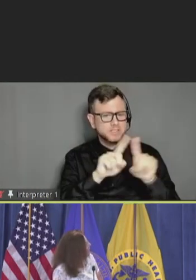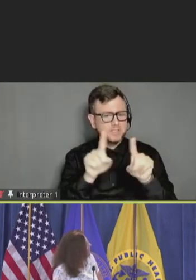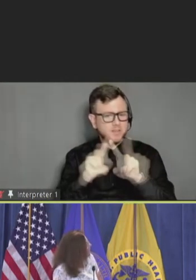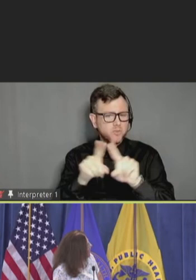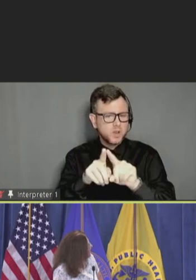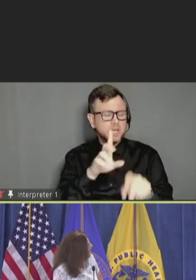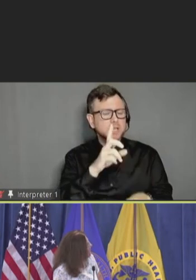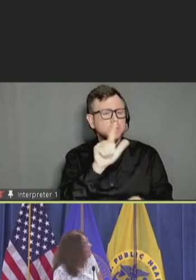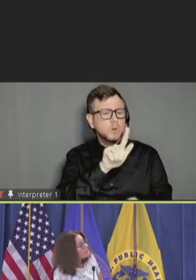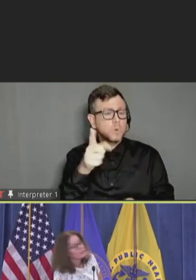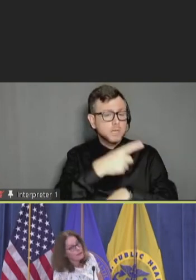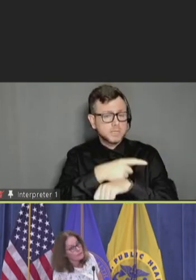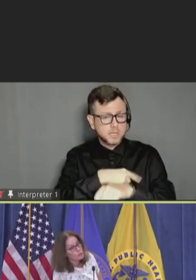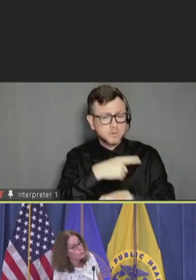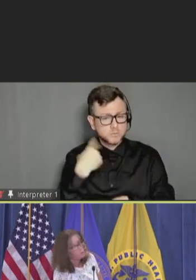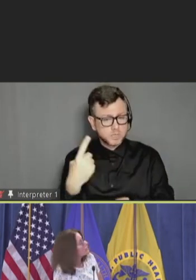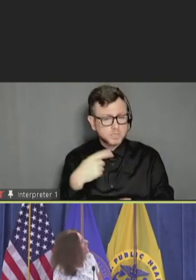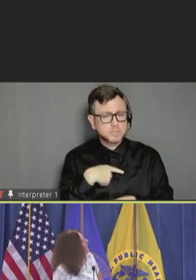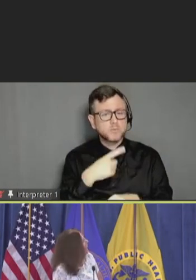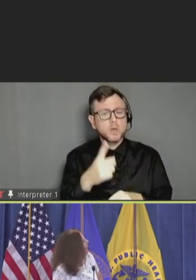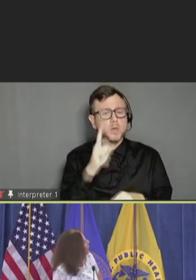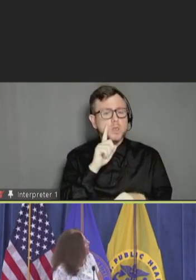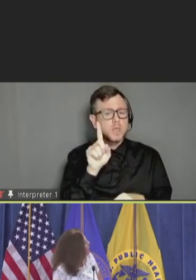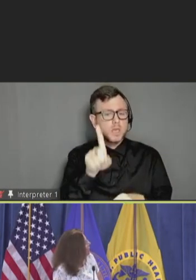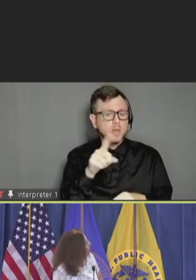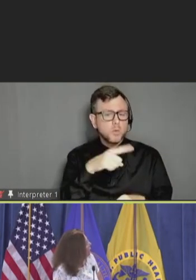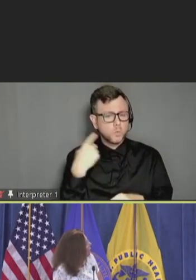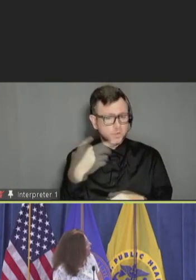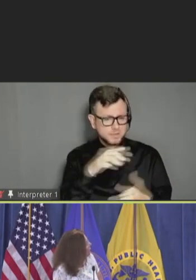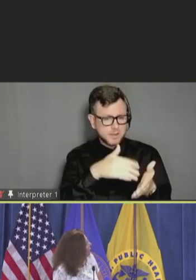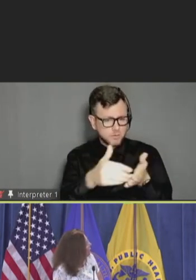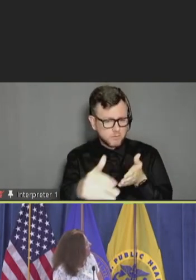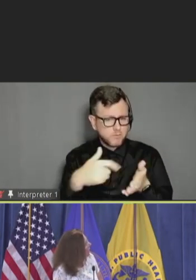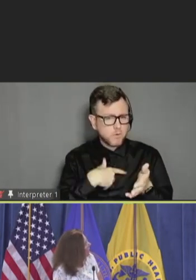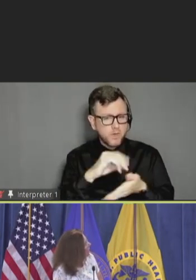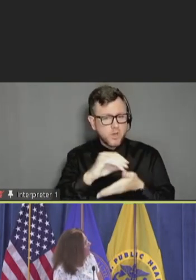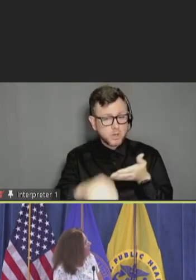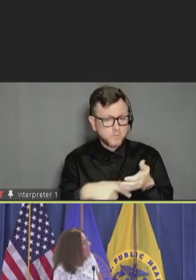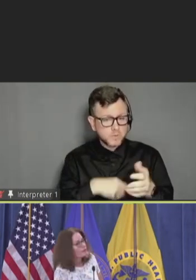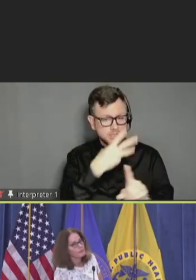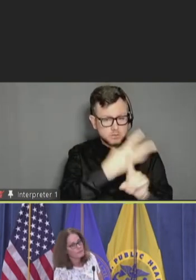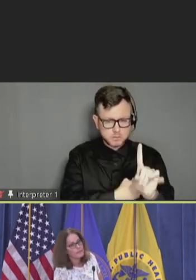the 6 months to 11-year-olds. And you can see that those are all no -- and that there were no outcomes in that -- the